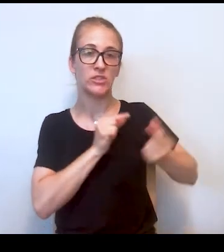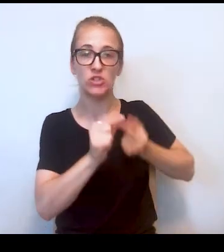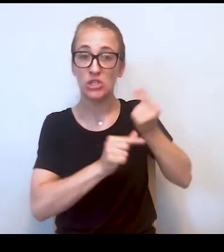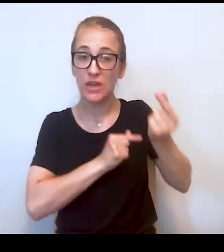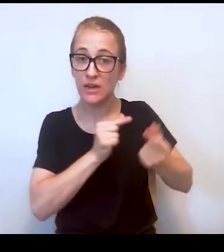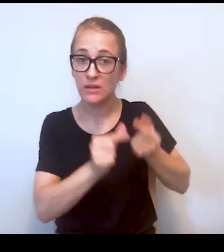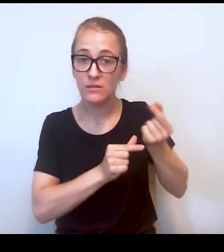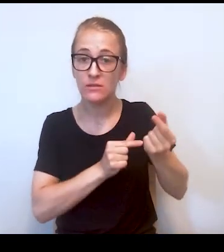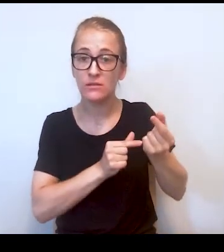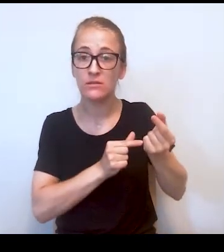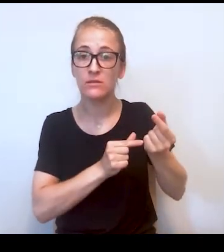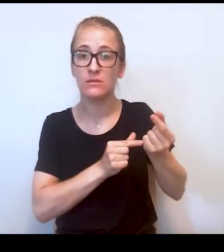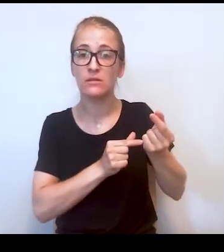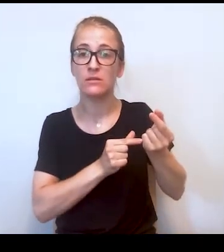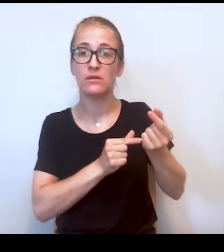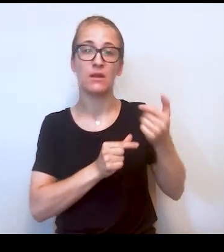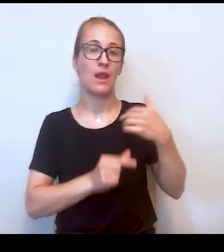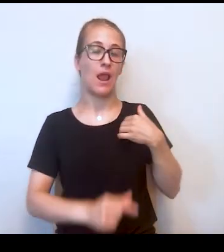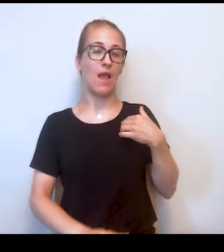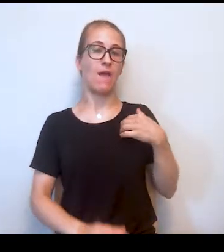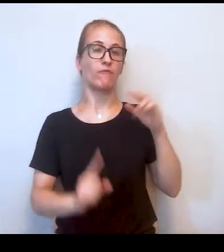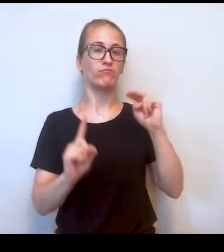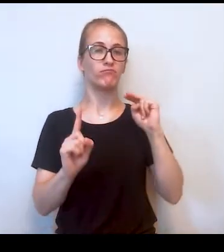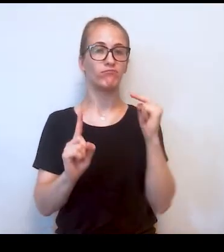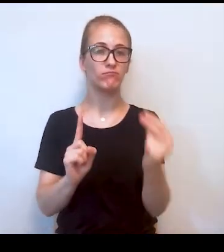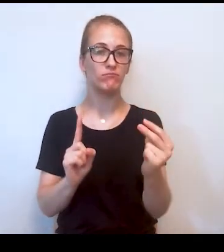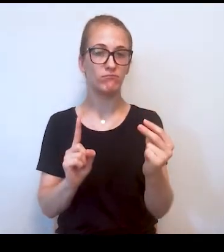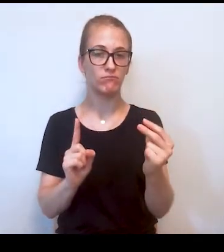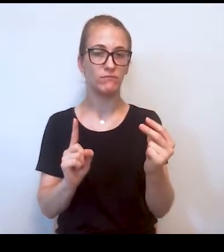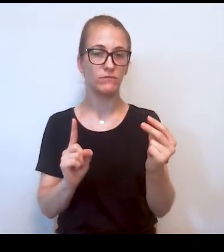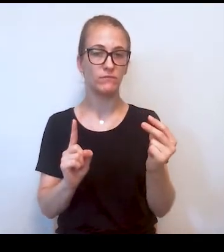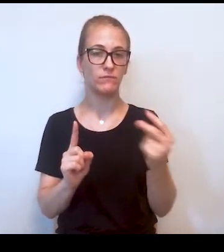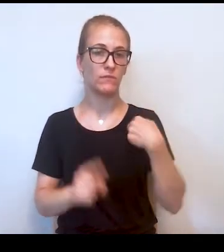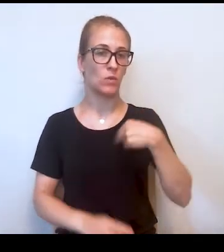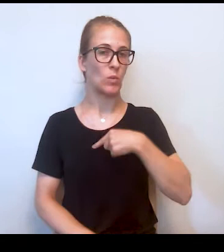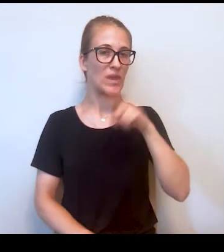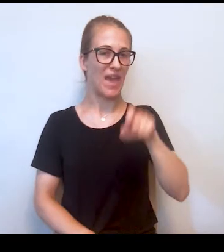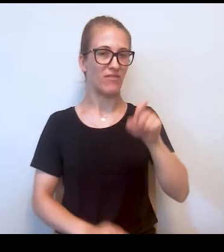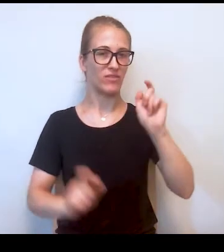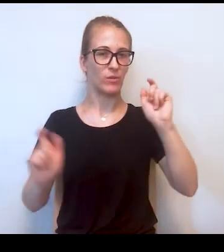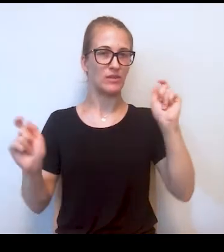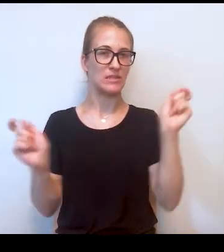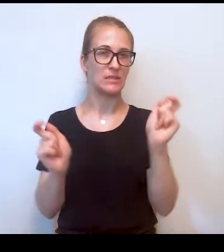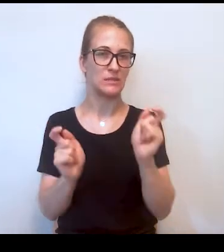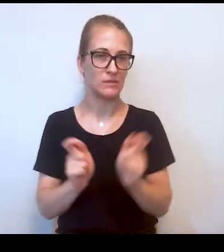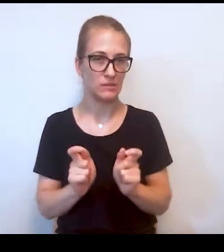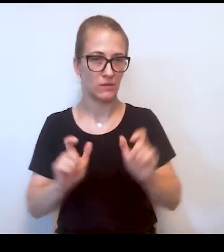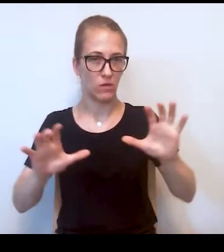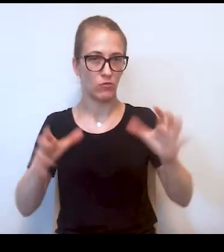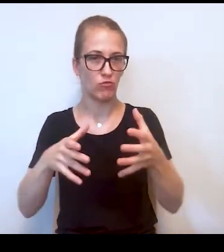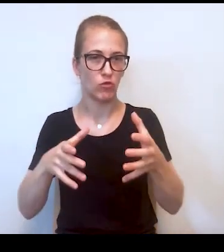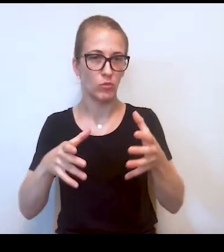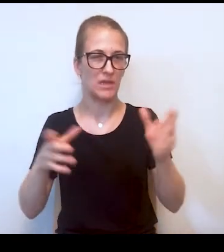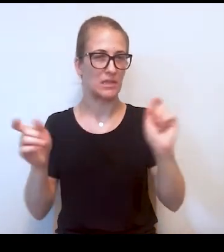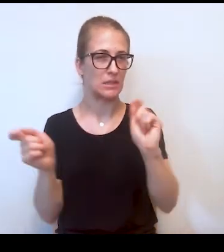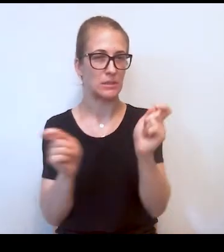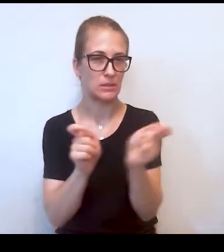We have to narrow down the pool to be able to find what this gene is. And we think